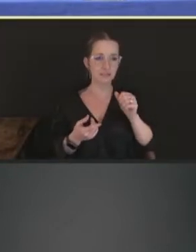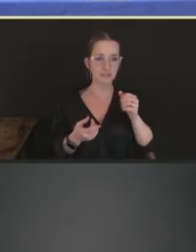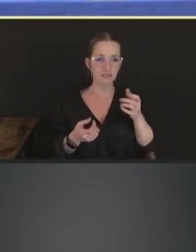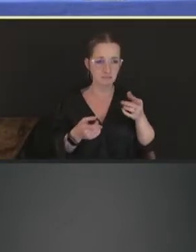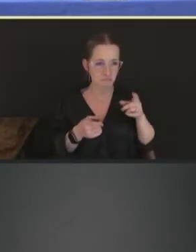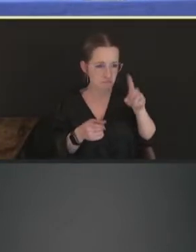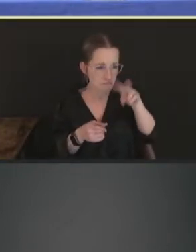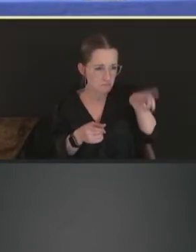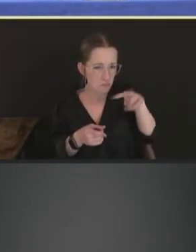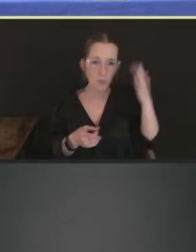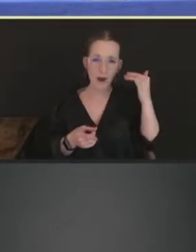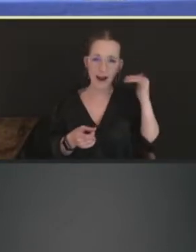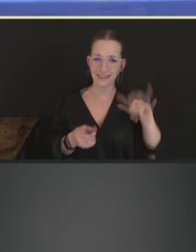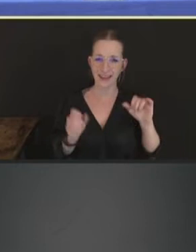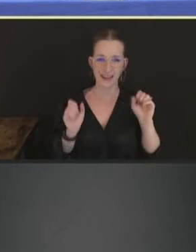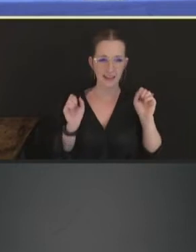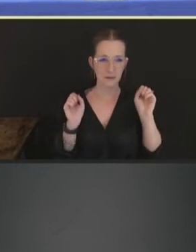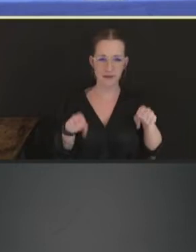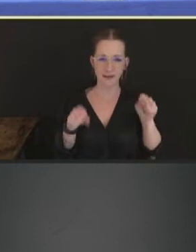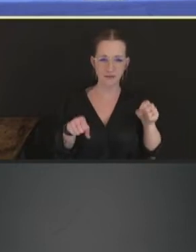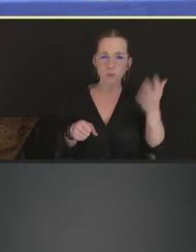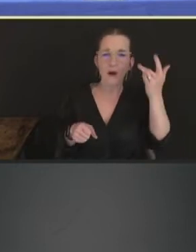or two on that.